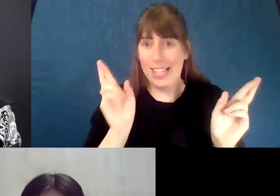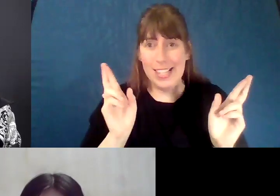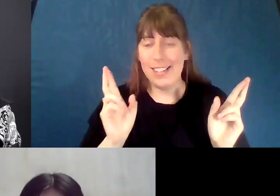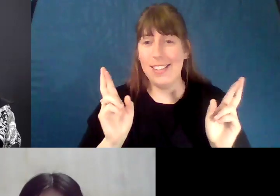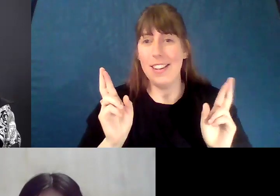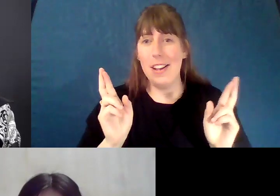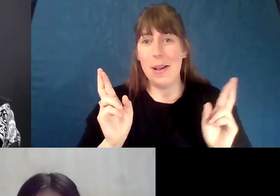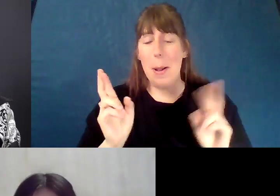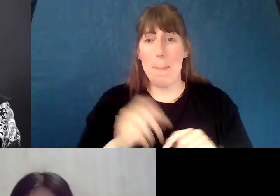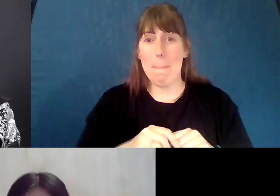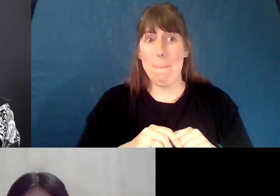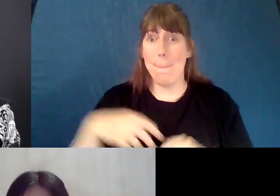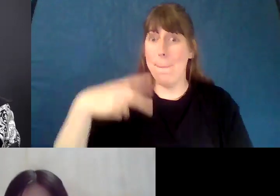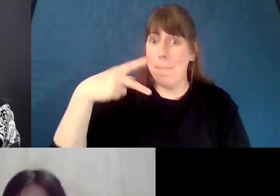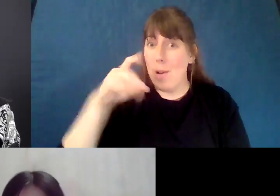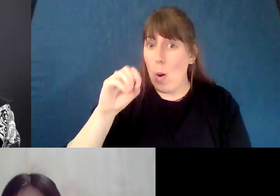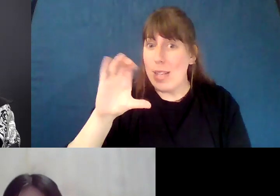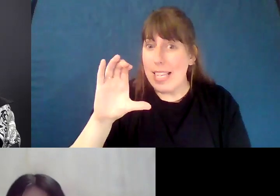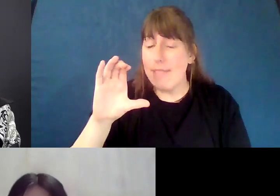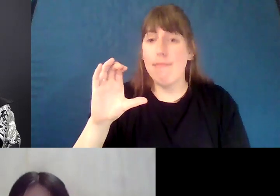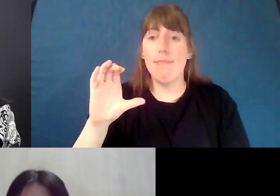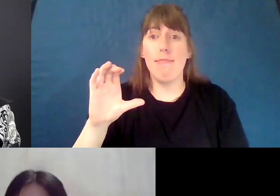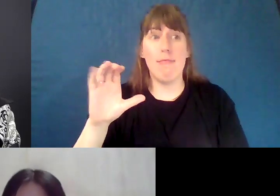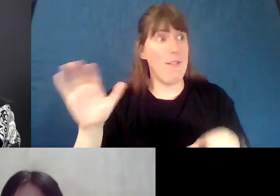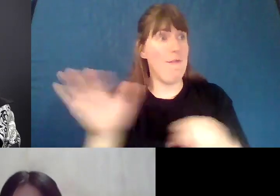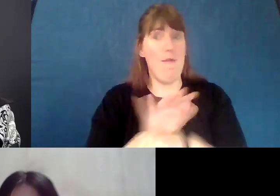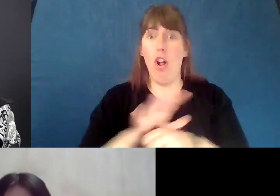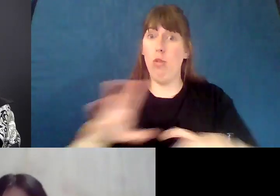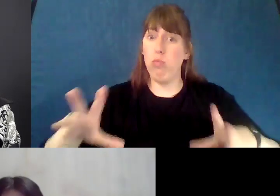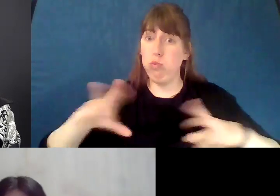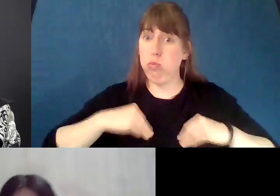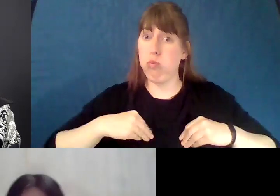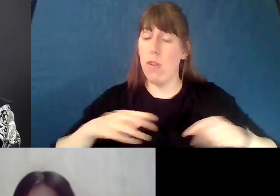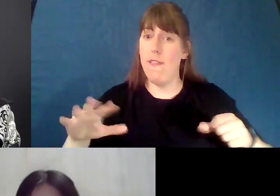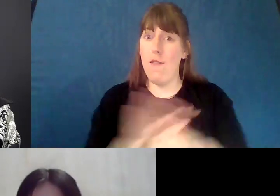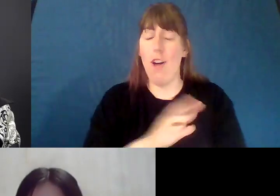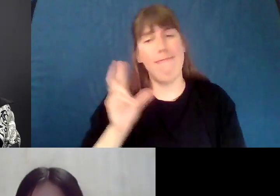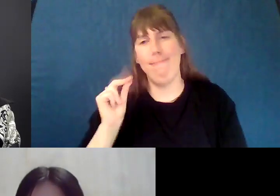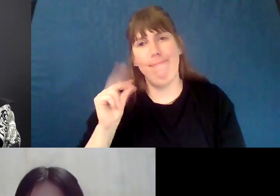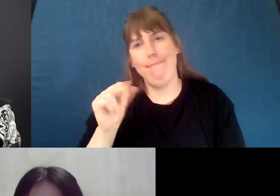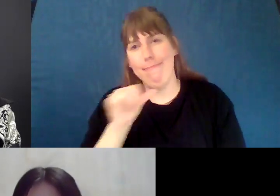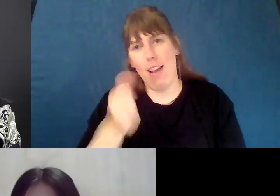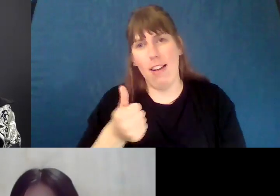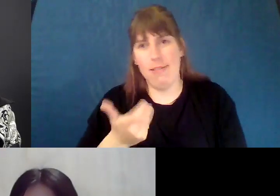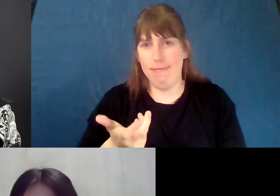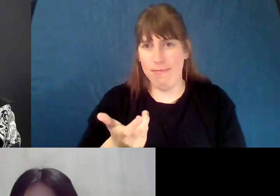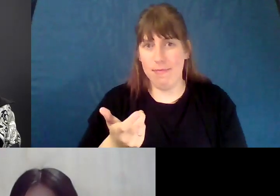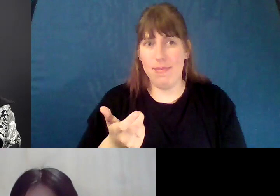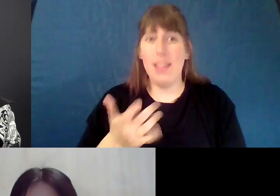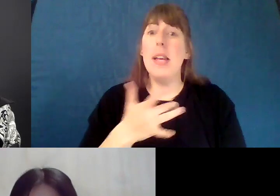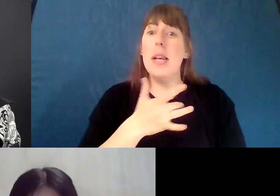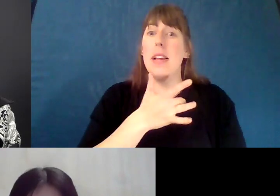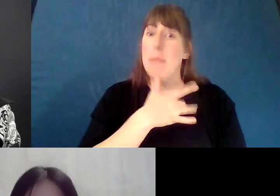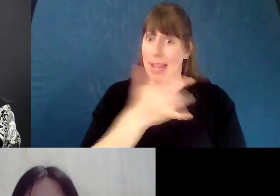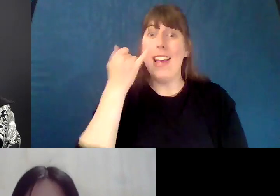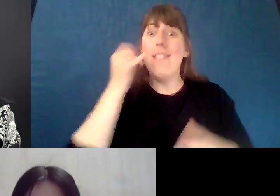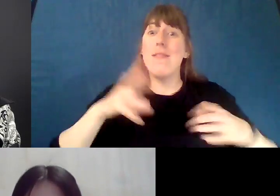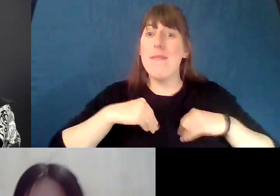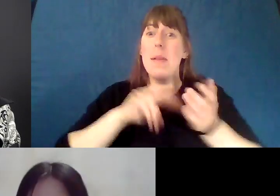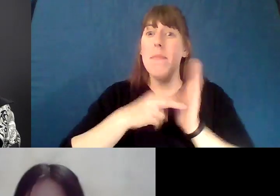people of colour are fully embraced by these institutions in a non-tokenistic way. So,